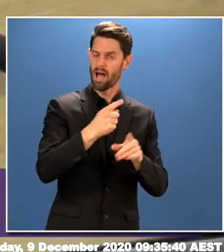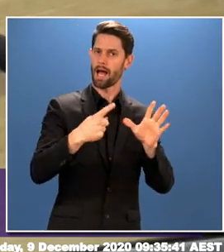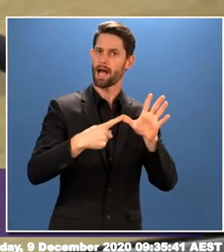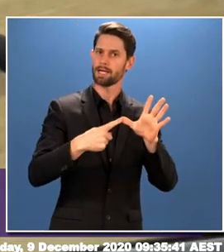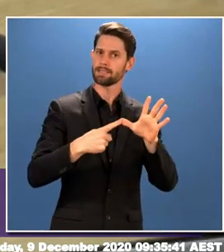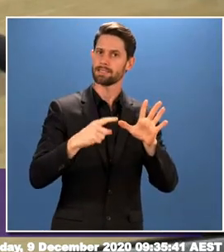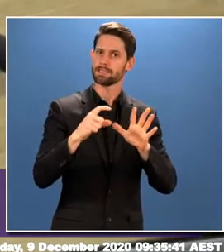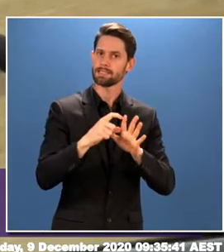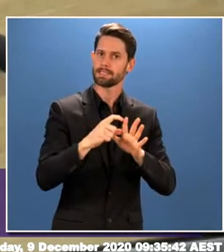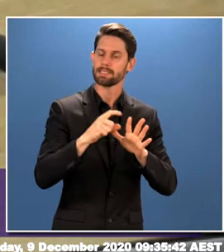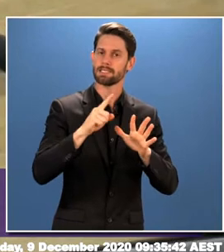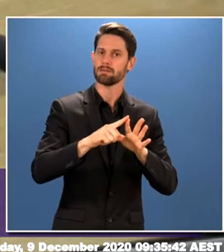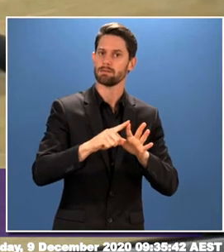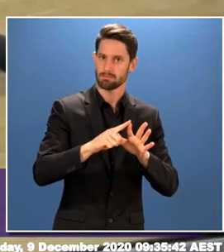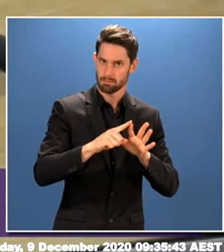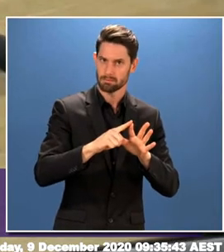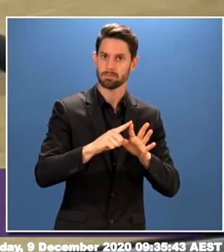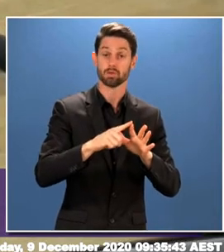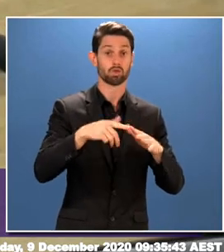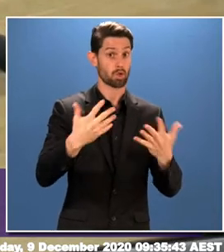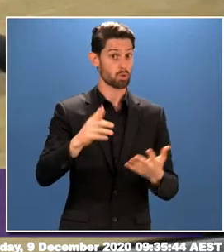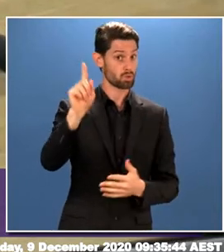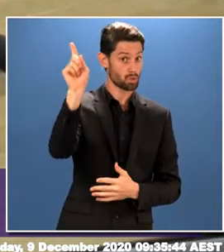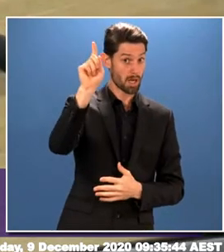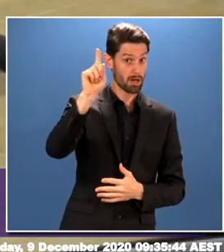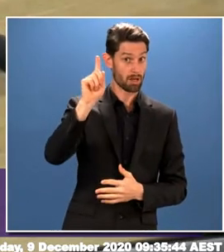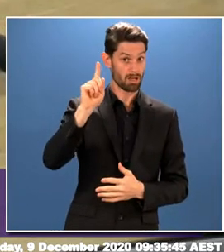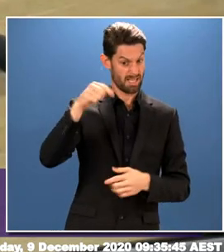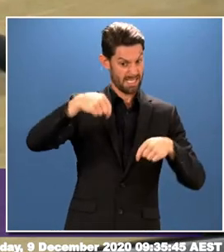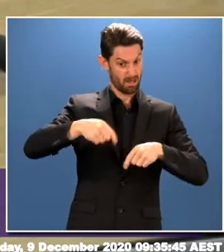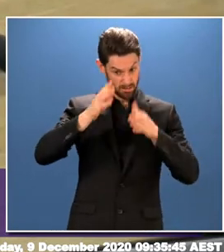For the purpose of today we are going to be focusing on employment.